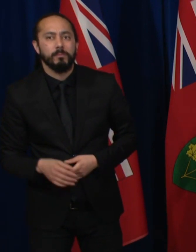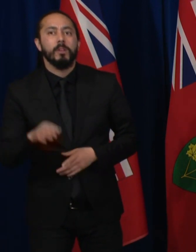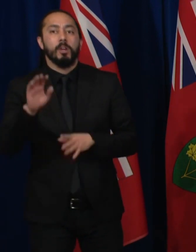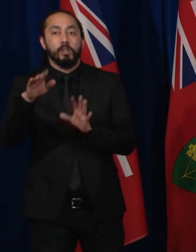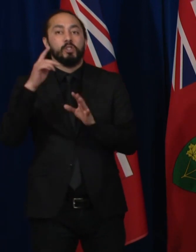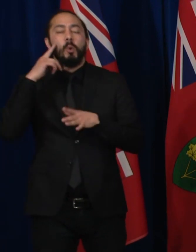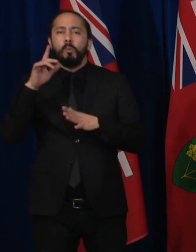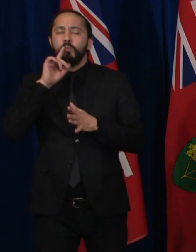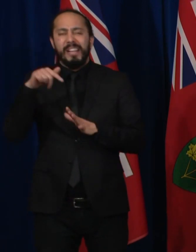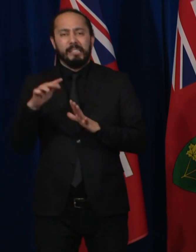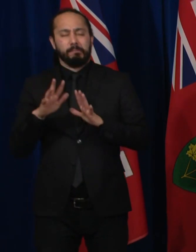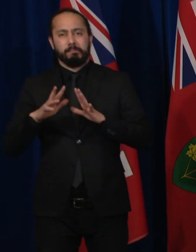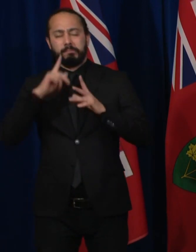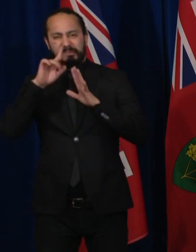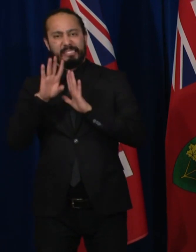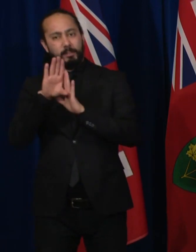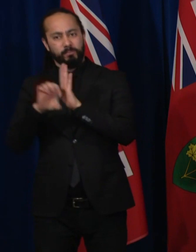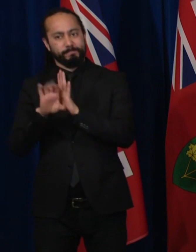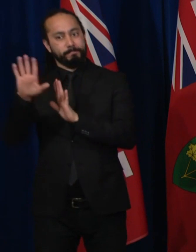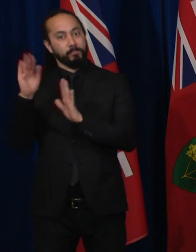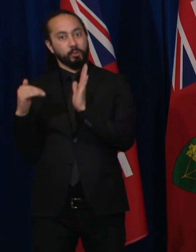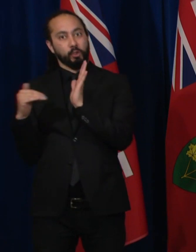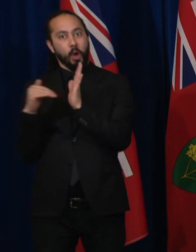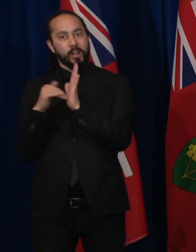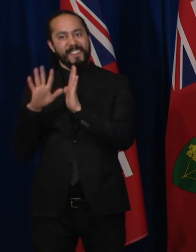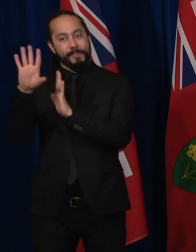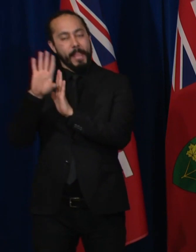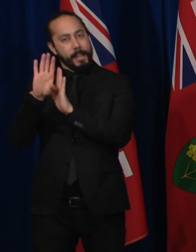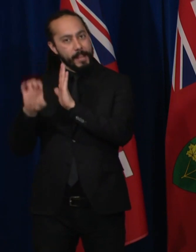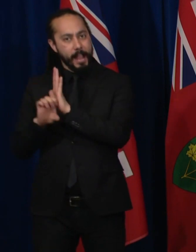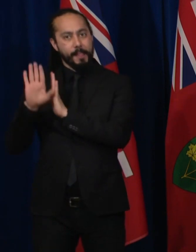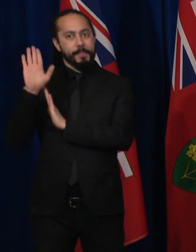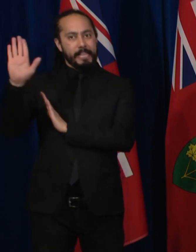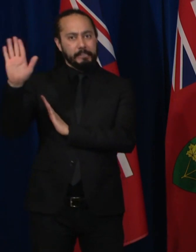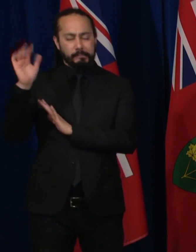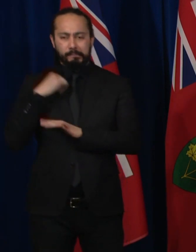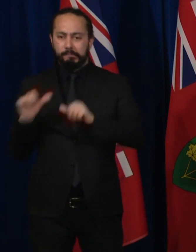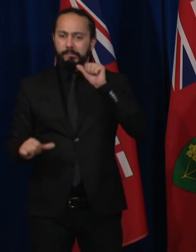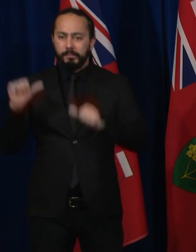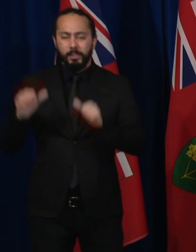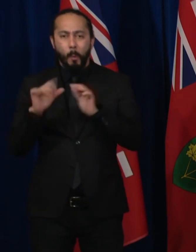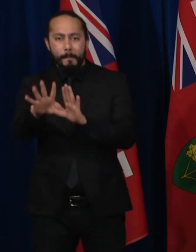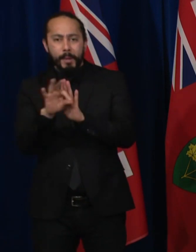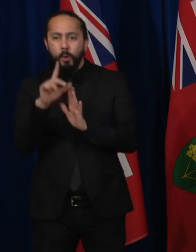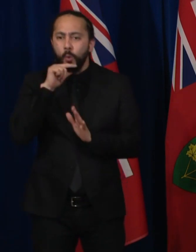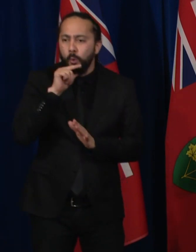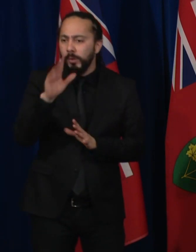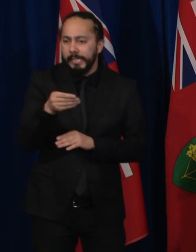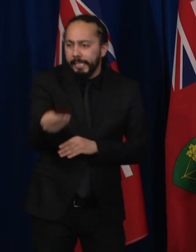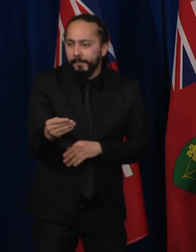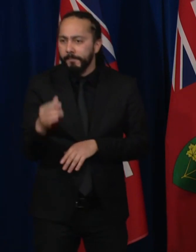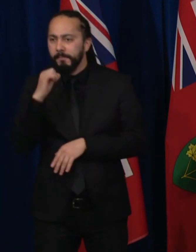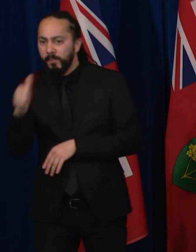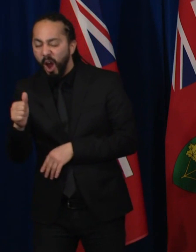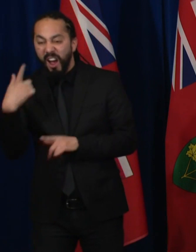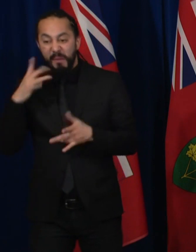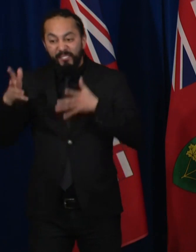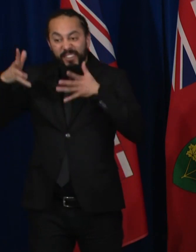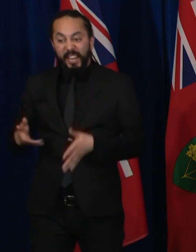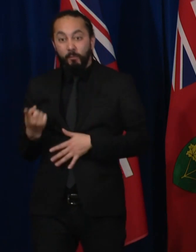doctors giving them the ease of mind arrive at the hospital at the same time, one ventilator remaining, who does that ventilator go